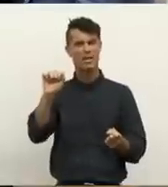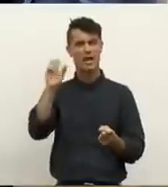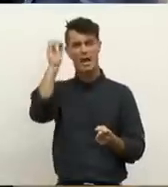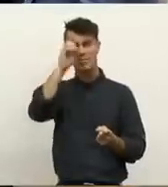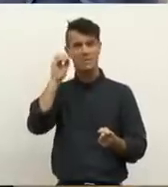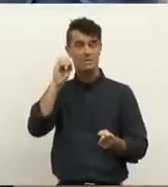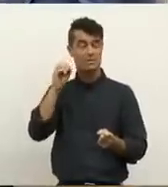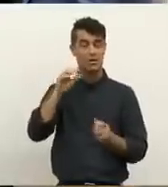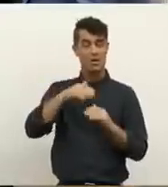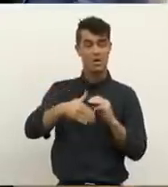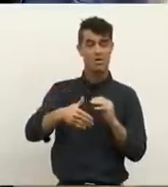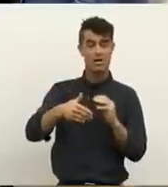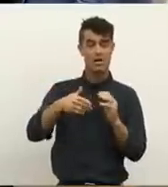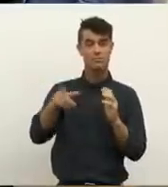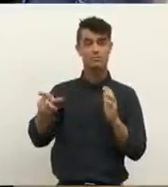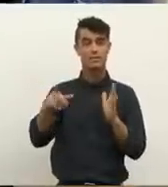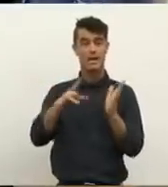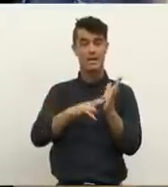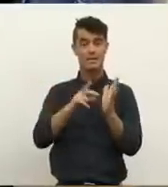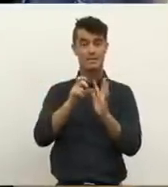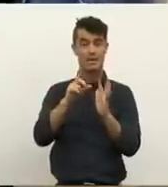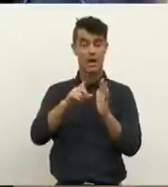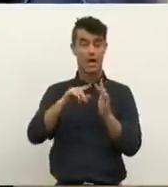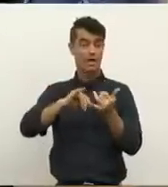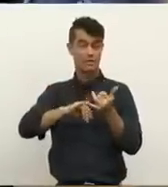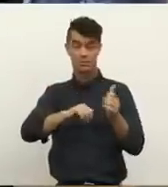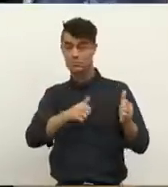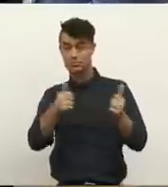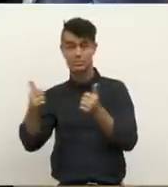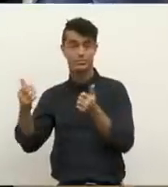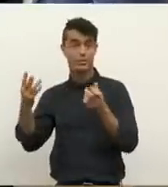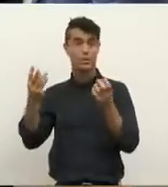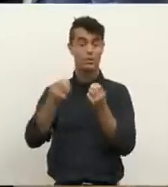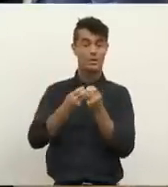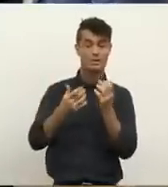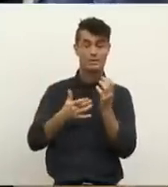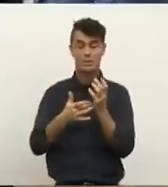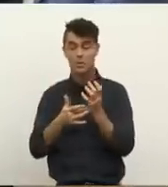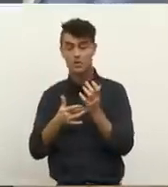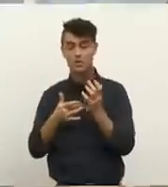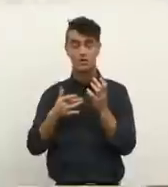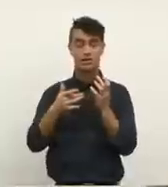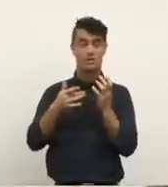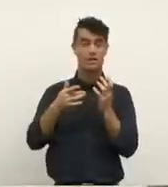So, I'll start with Leah. I think, in terms of what the agency is doing well,